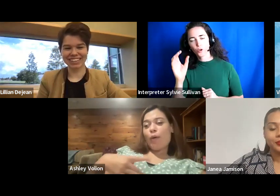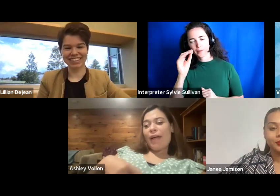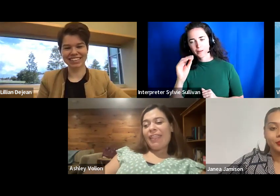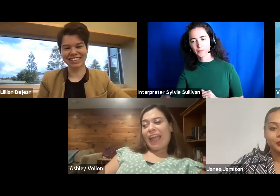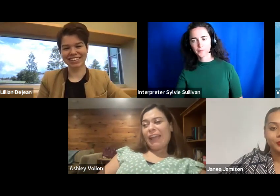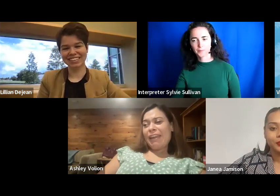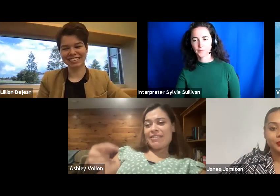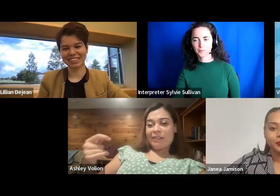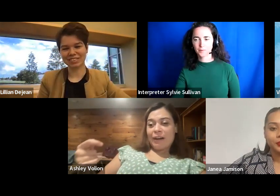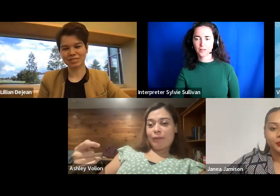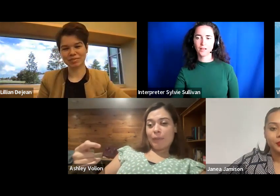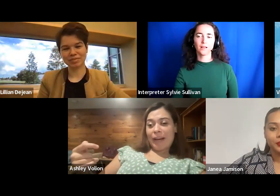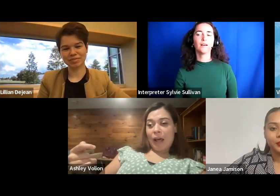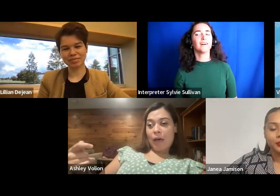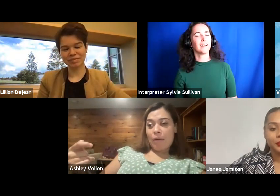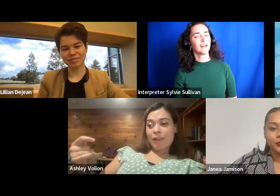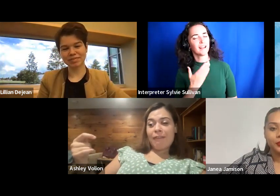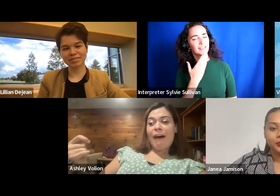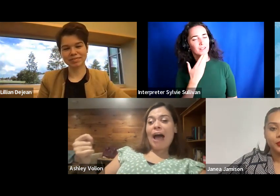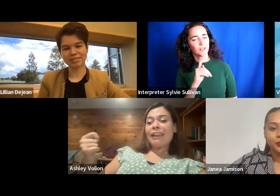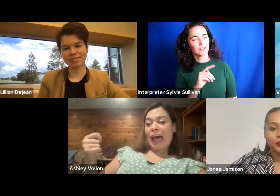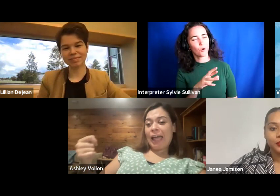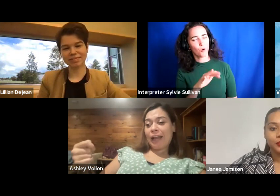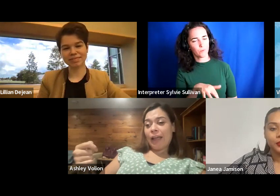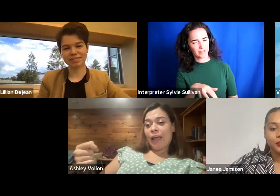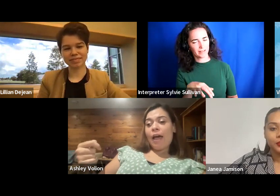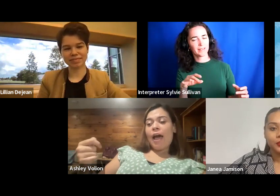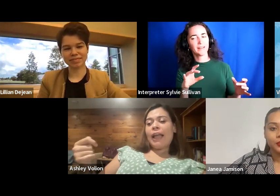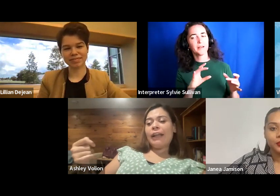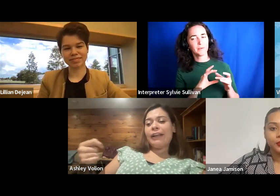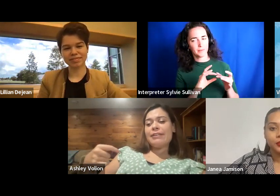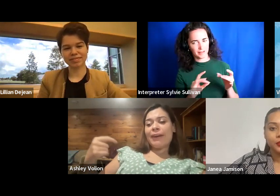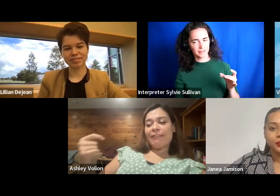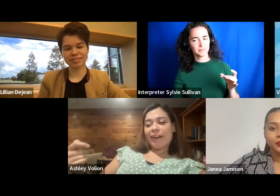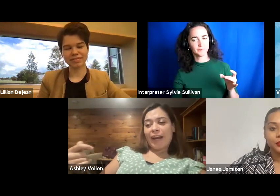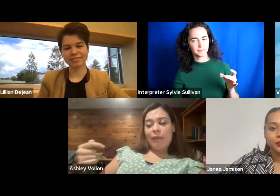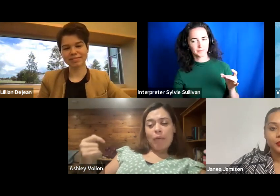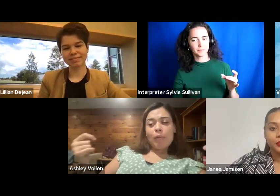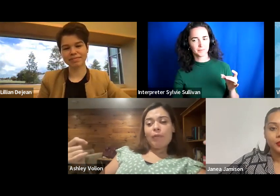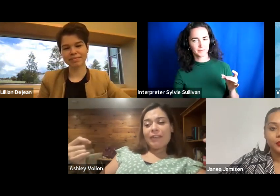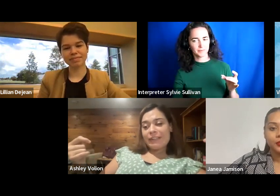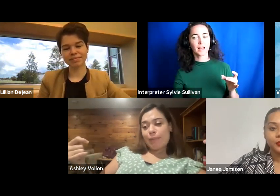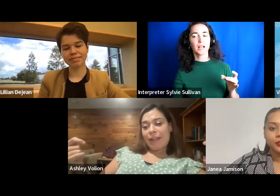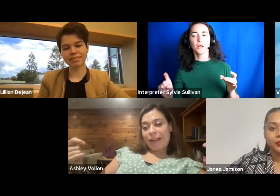So thank you, Tori, for bringing up the fact that in needs to be aained by people with disabilities.